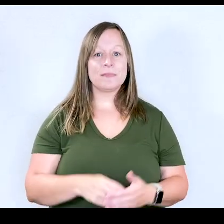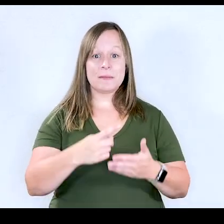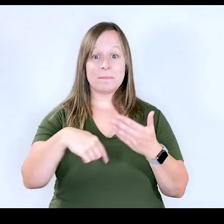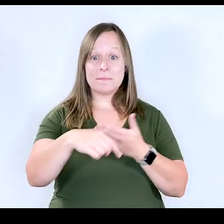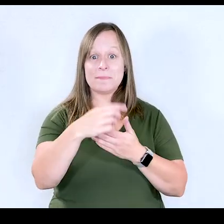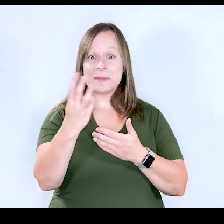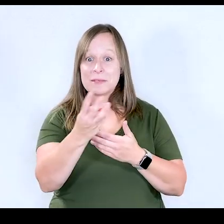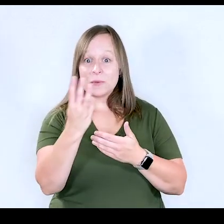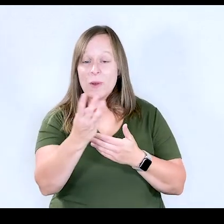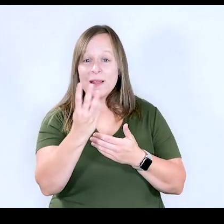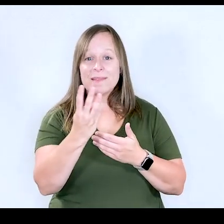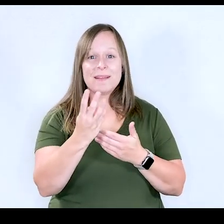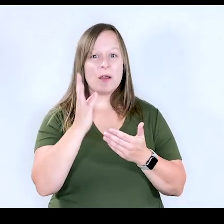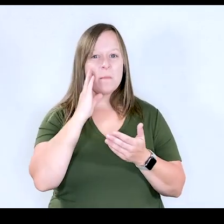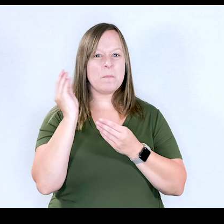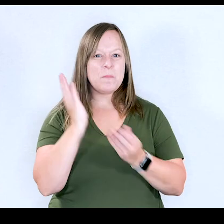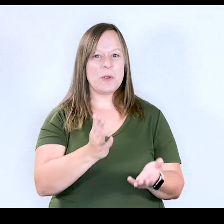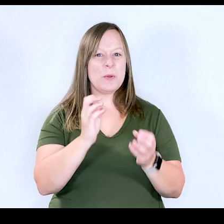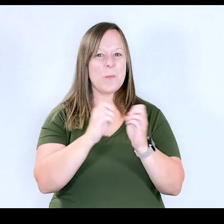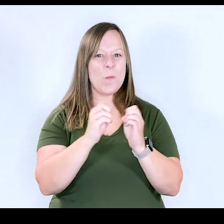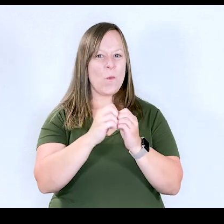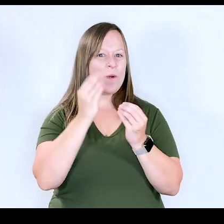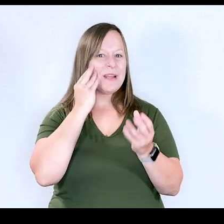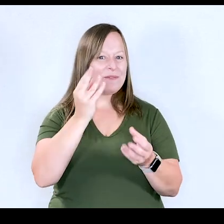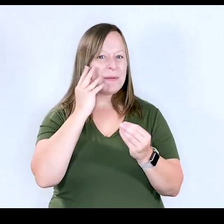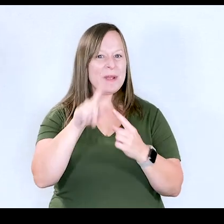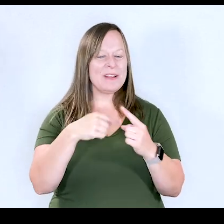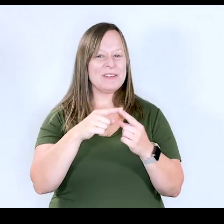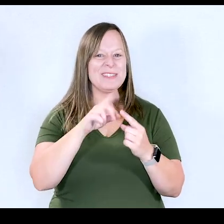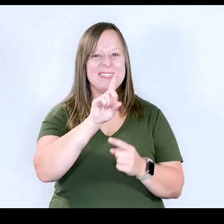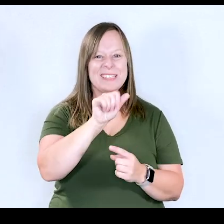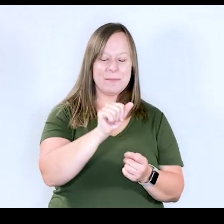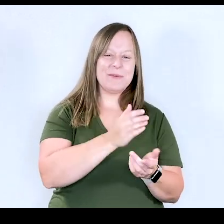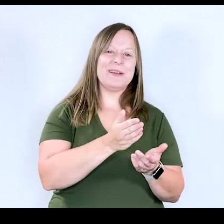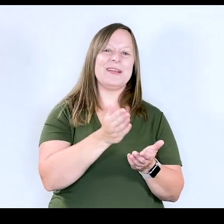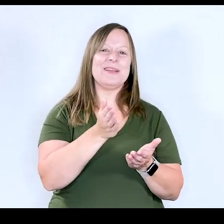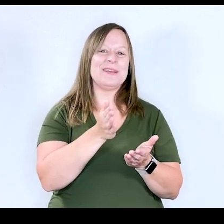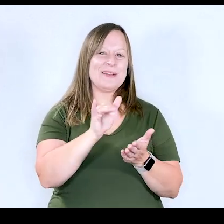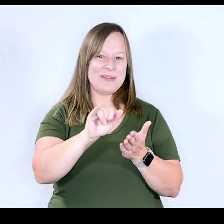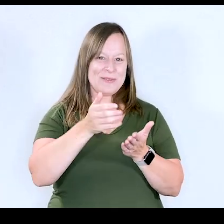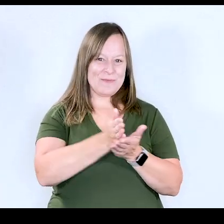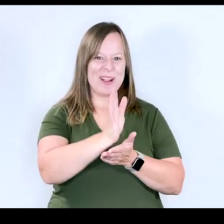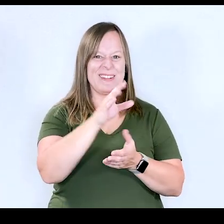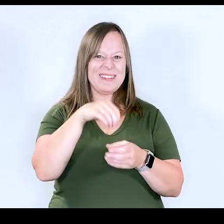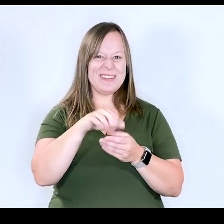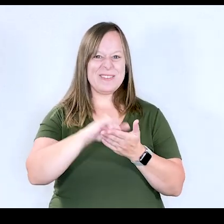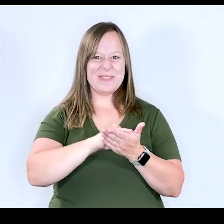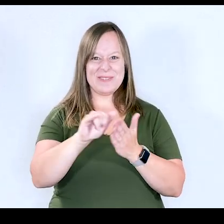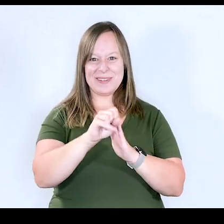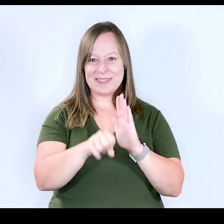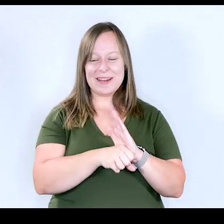Tune in next Wednesday, where we'll bring you more information on disability rights in the state of New York.